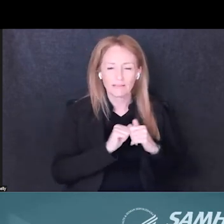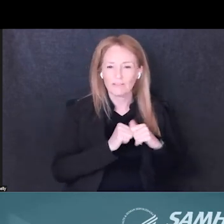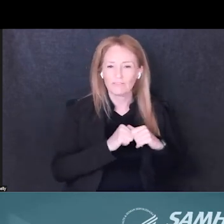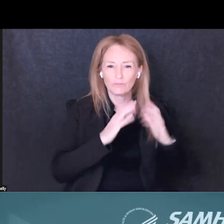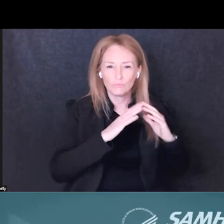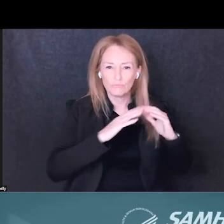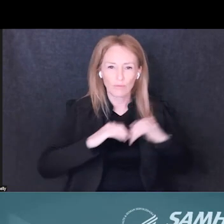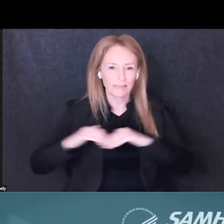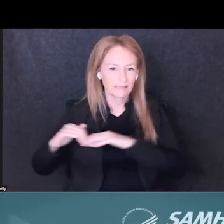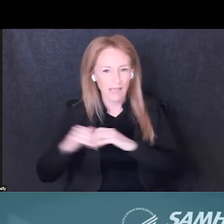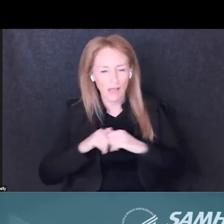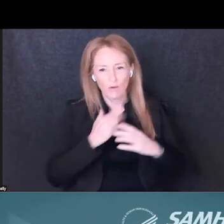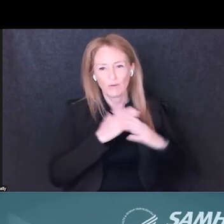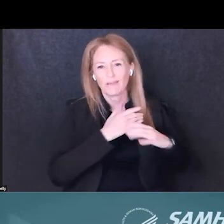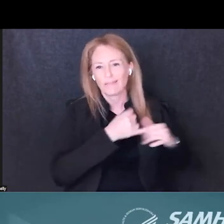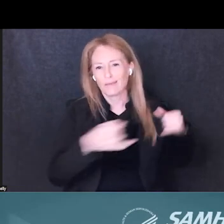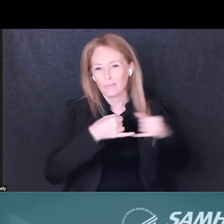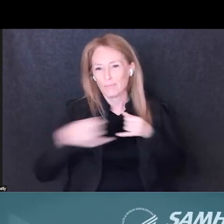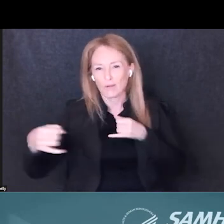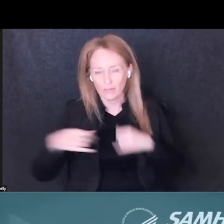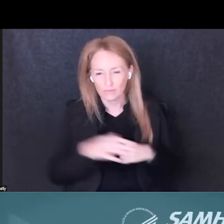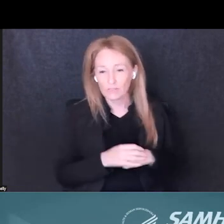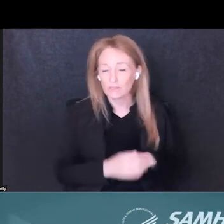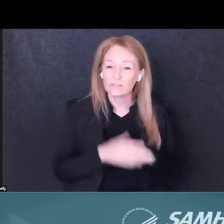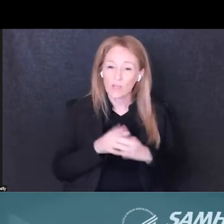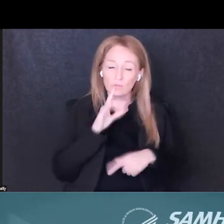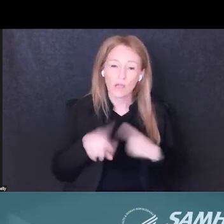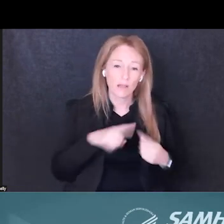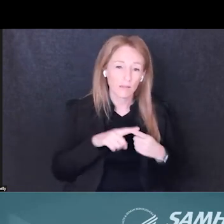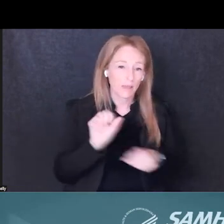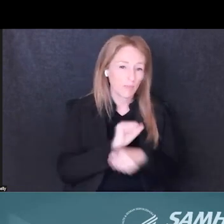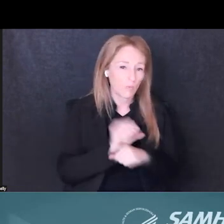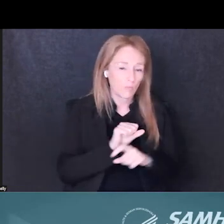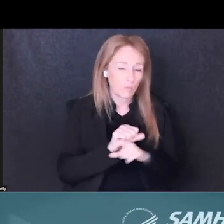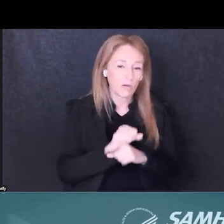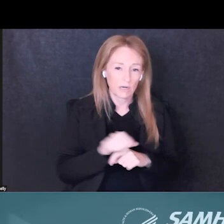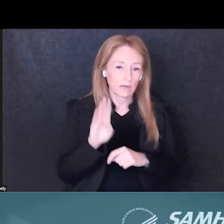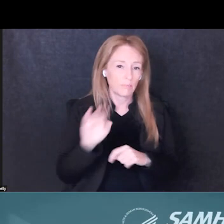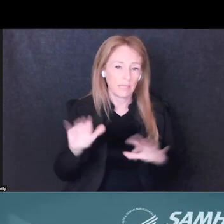ABOUT THE WORK FORCE THAT WAS DONE AND SHARE WORK FORCE INITIATIVES IS IMPORTANT.